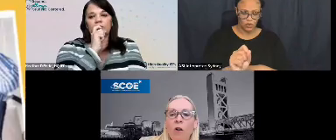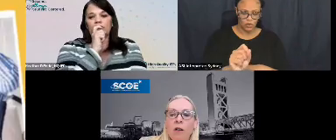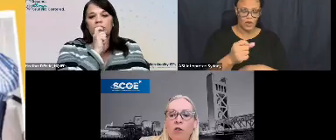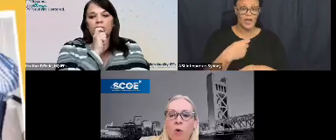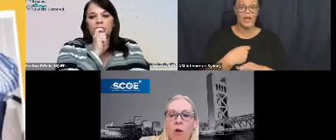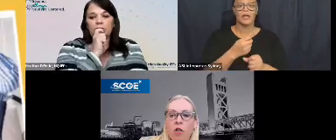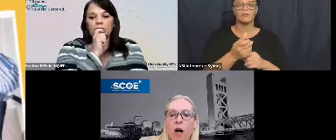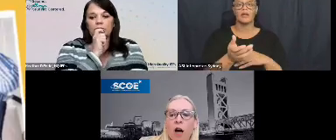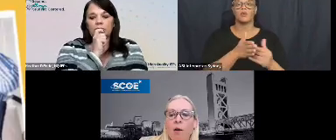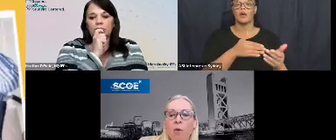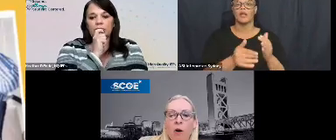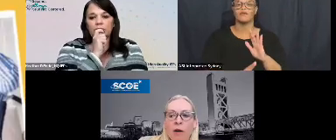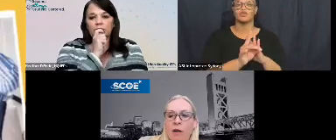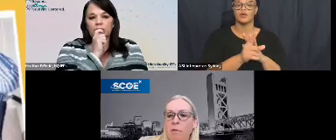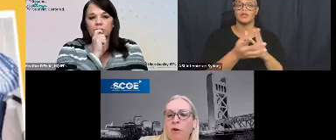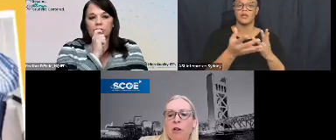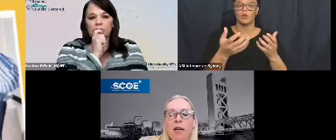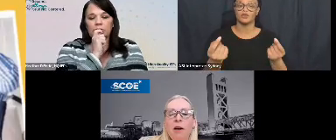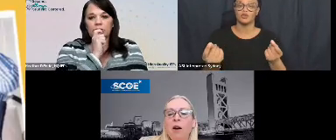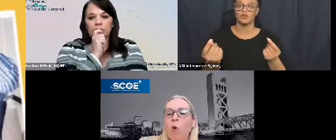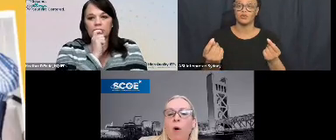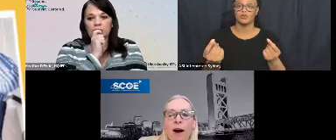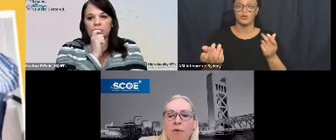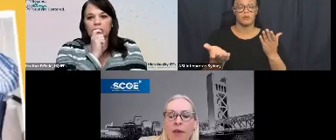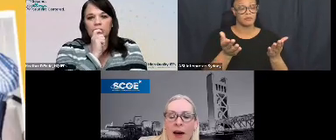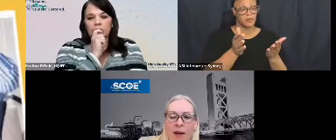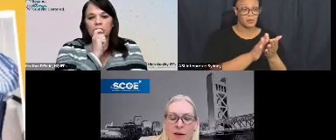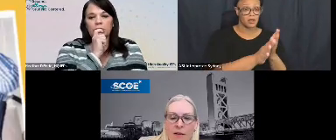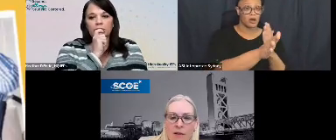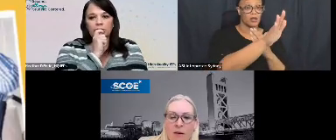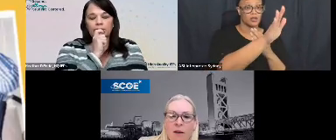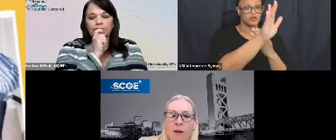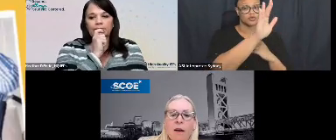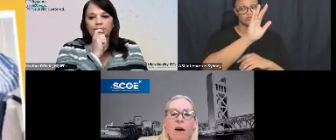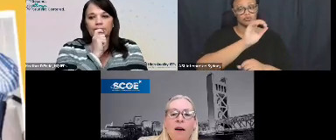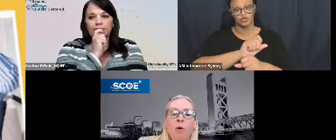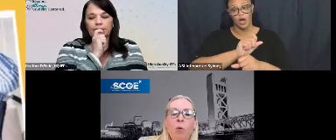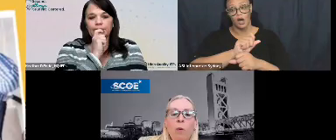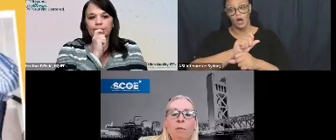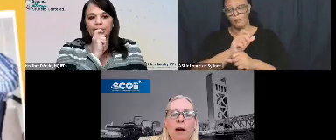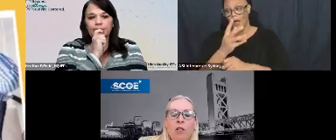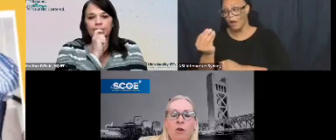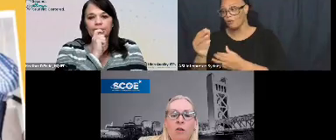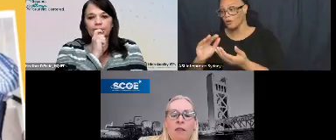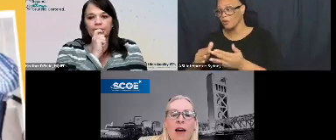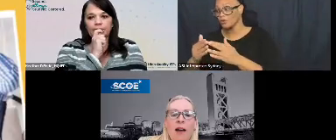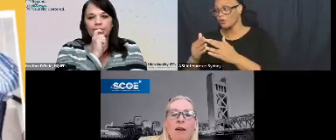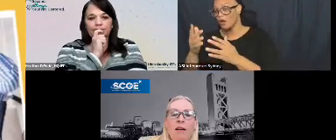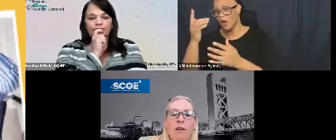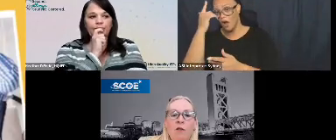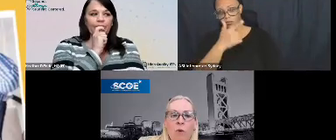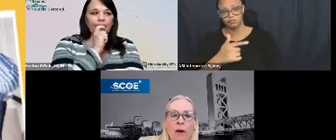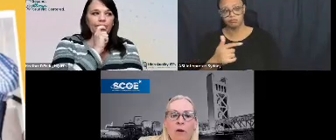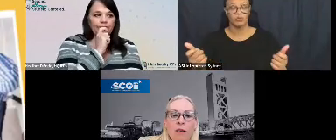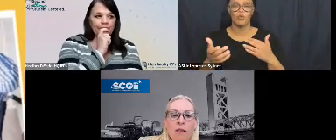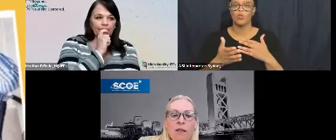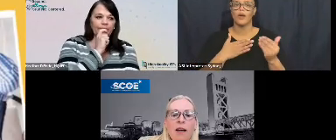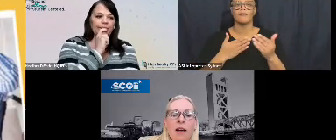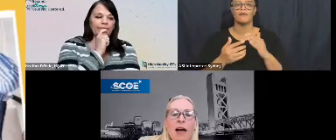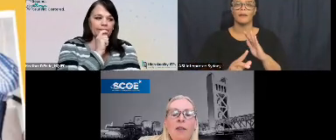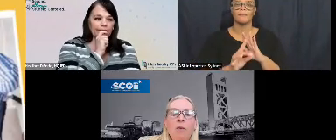to college or job or community whatever that is. Um, we want to make sure that that is rigorous and